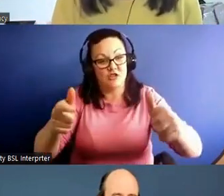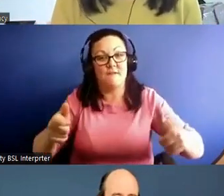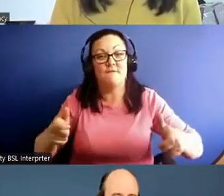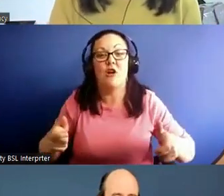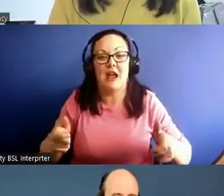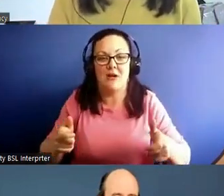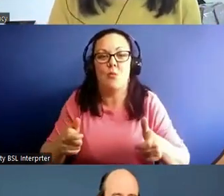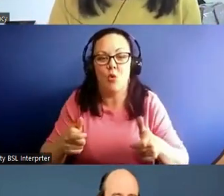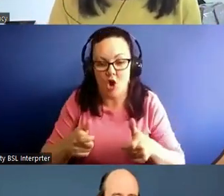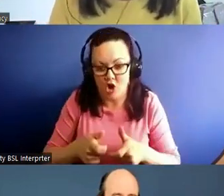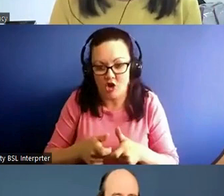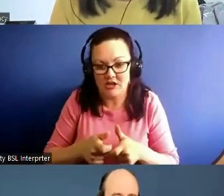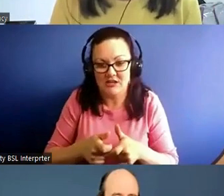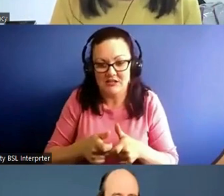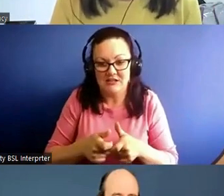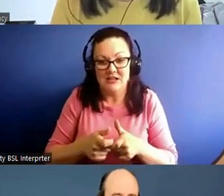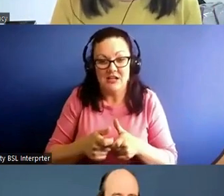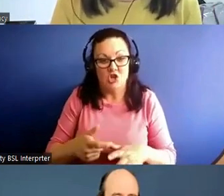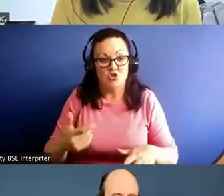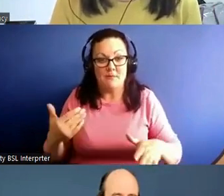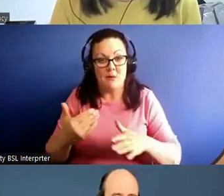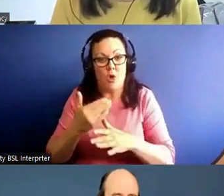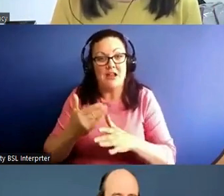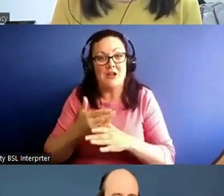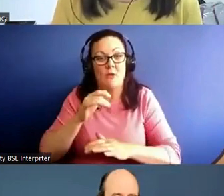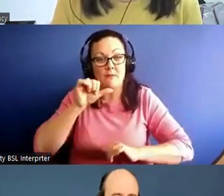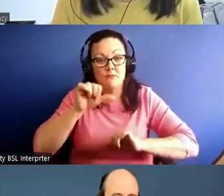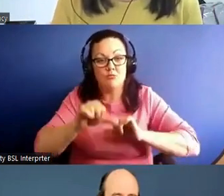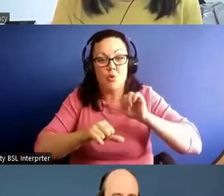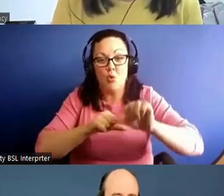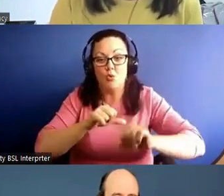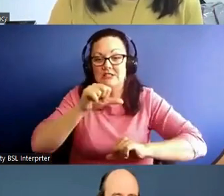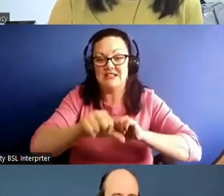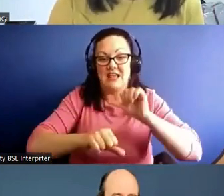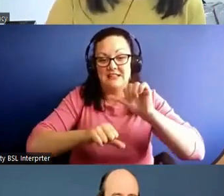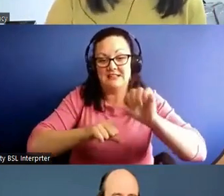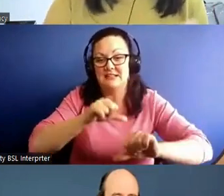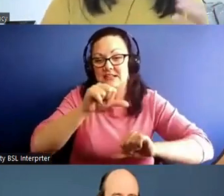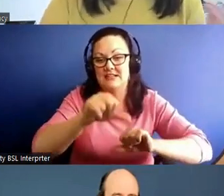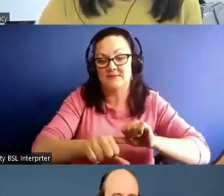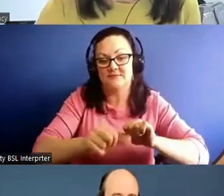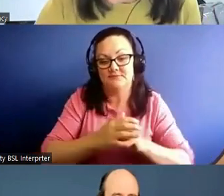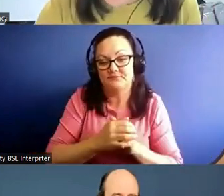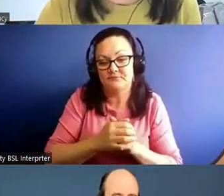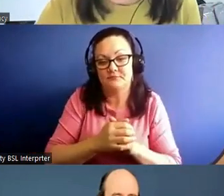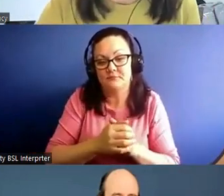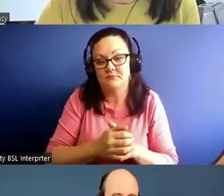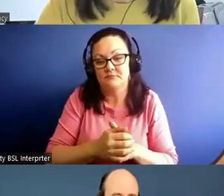So we've been working towards processes and activities that constantly seek outcomes,